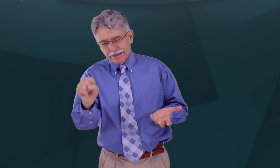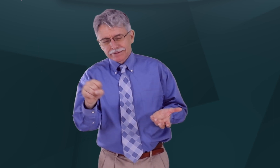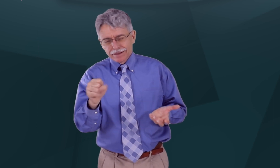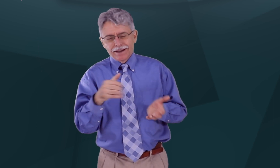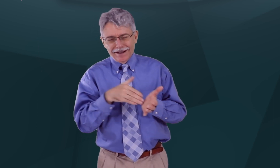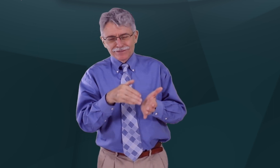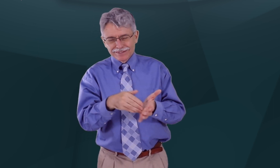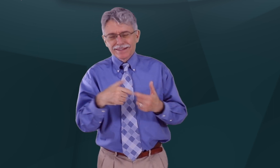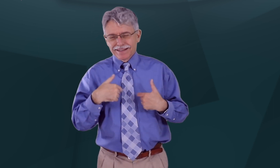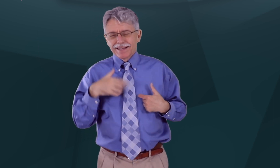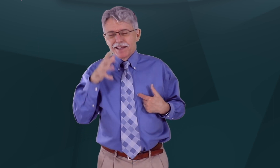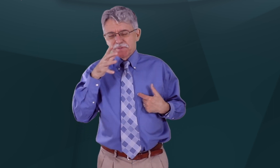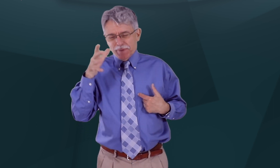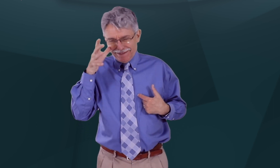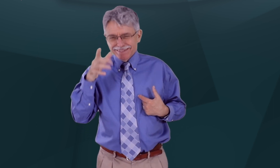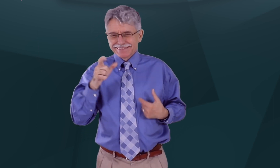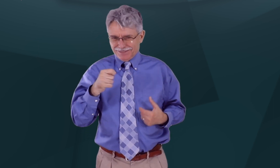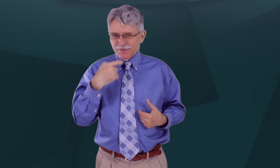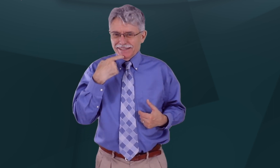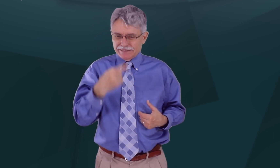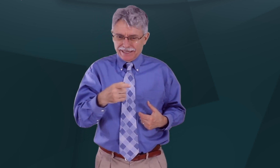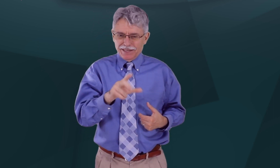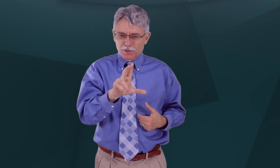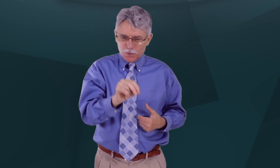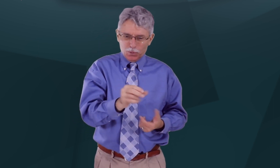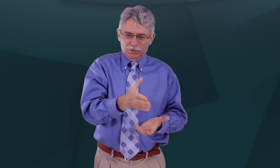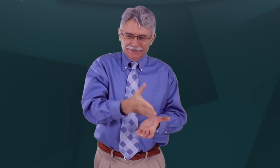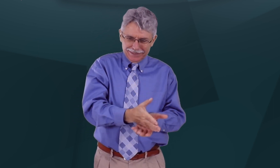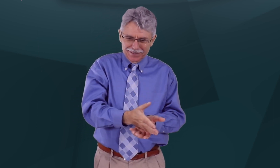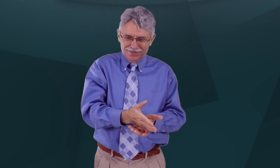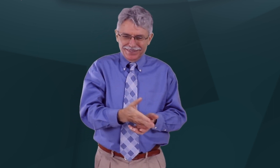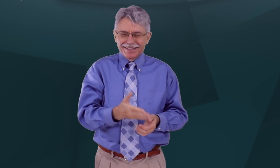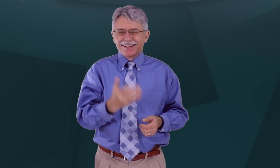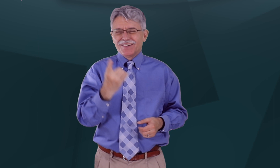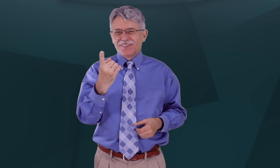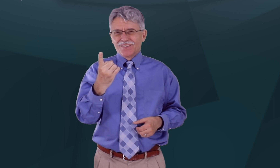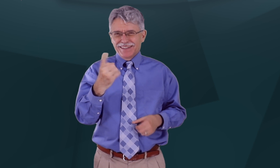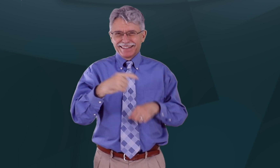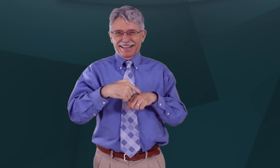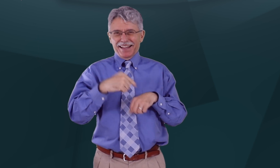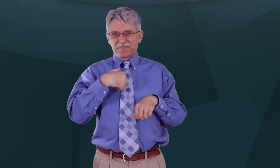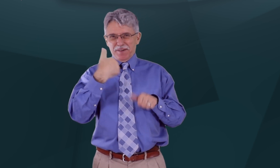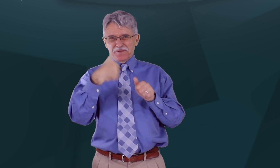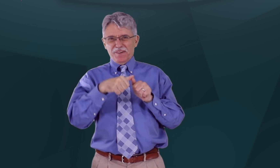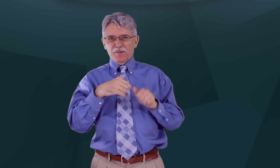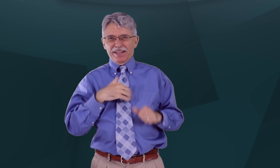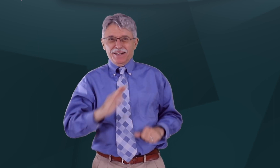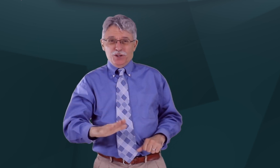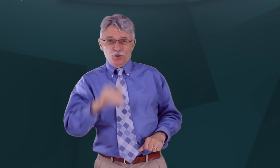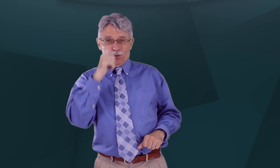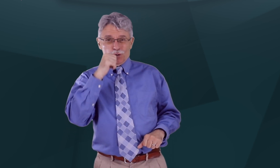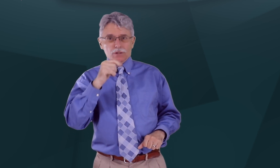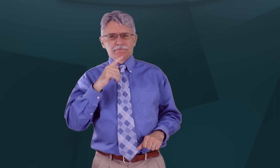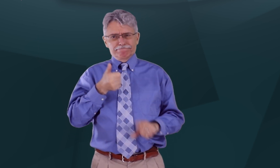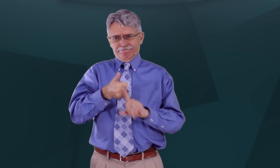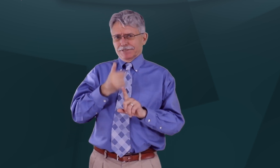Yeah, of course, obviously as parents we have to say no and stop, but one time I remember we had a little girl in our house.